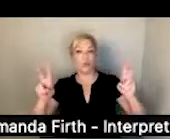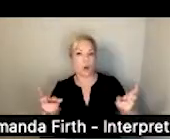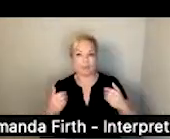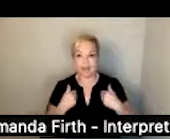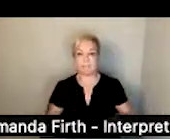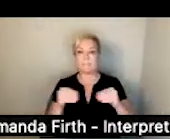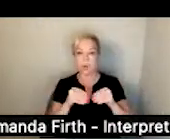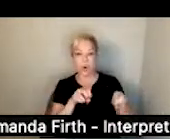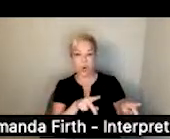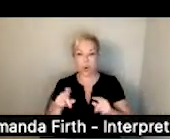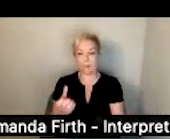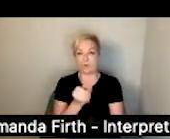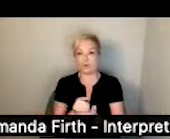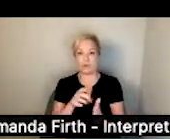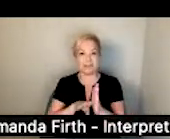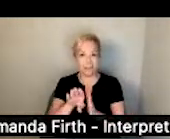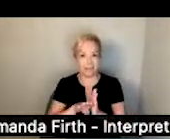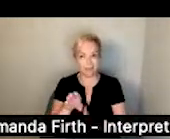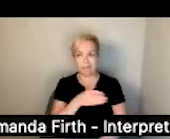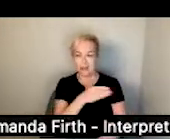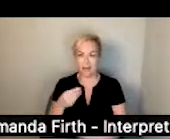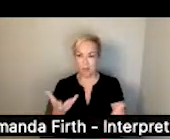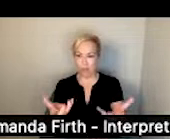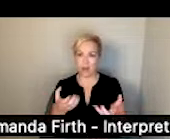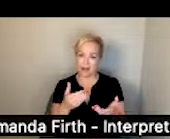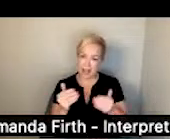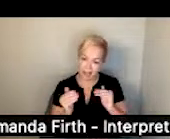development in addition to achieving a living wage and more sensible working conditions."